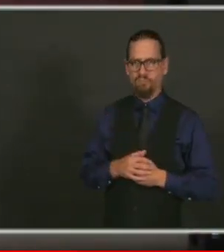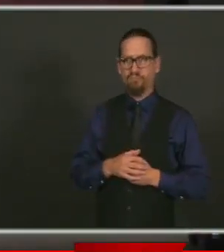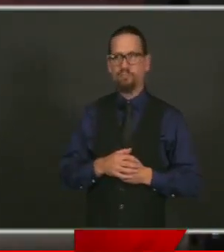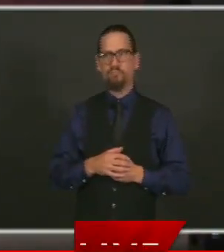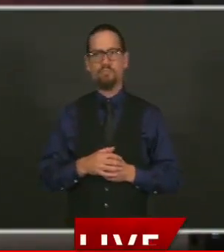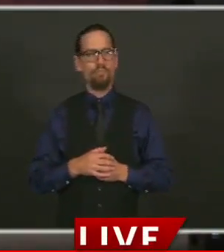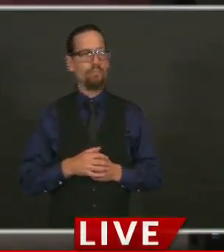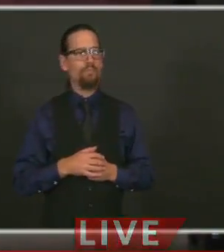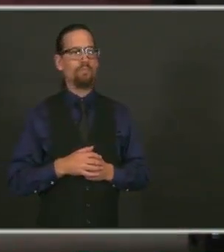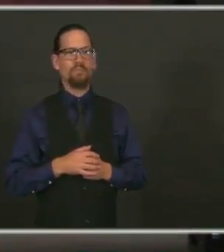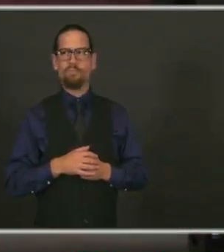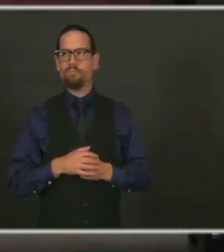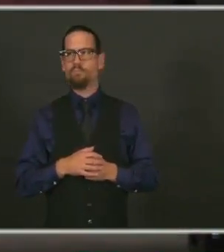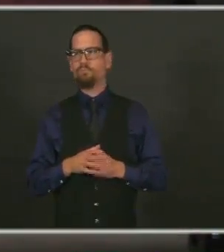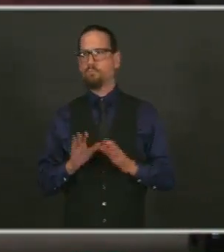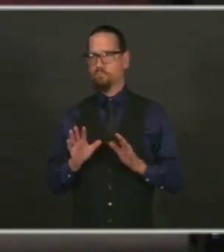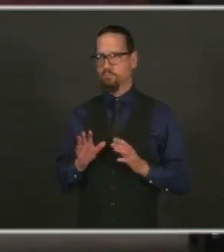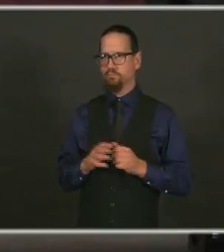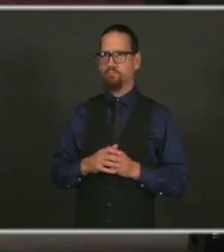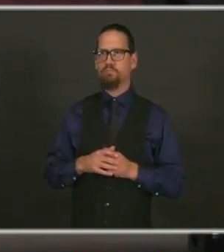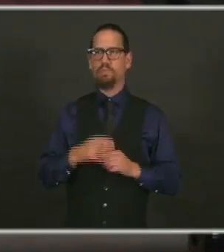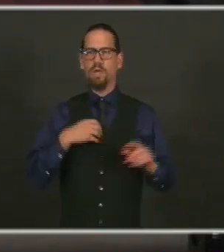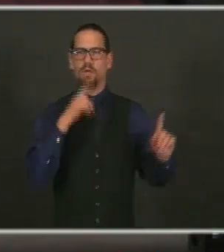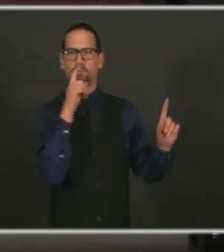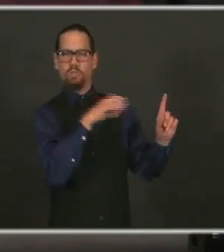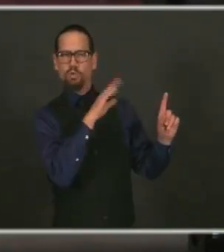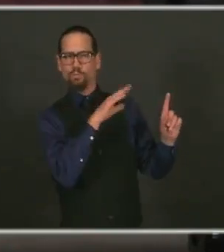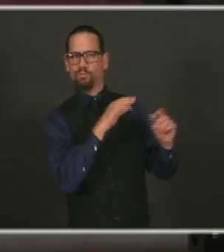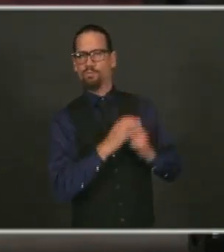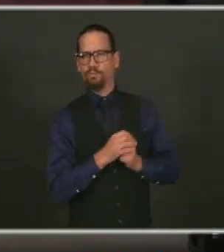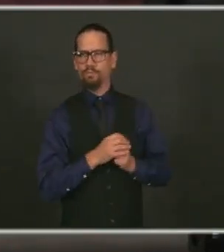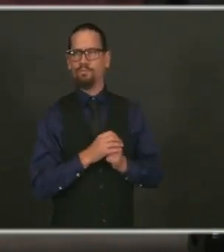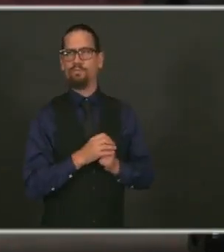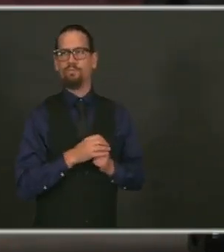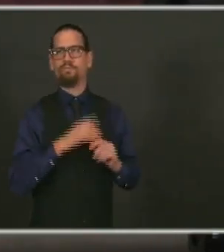SPREAD.